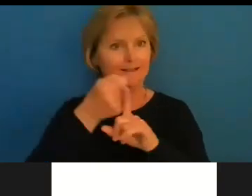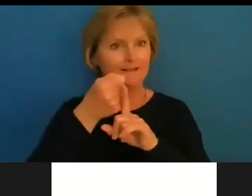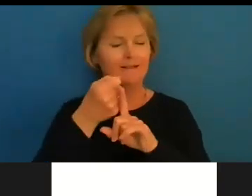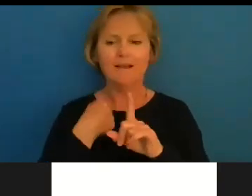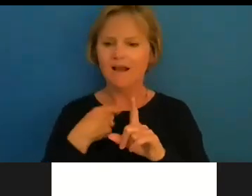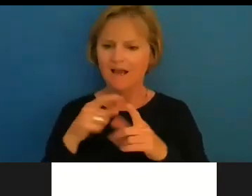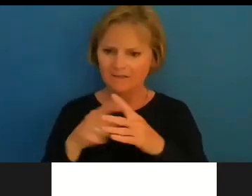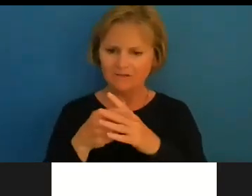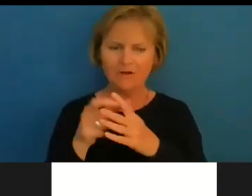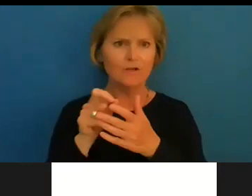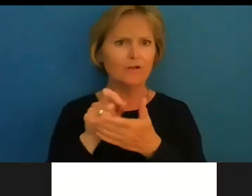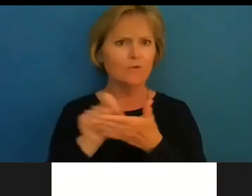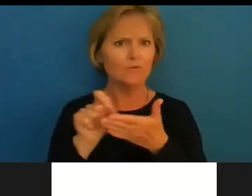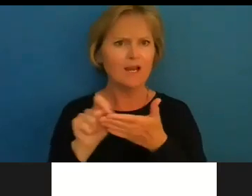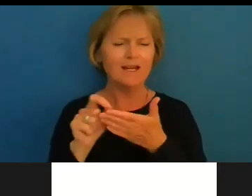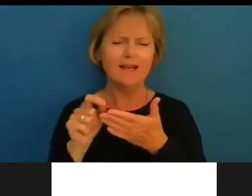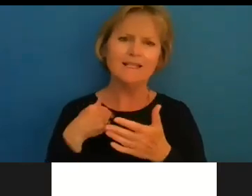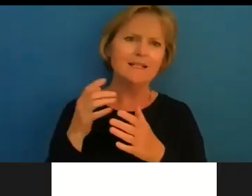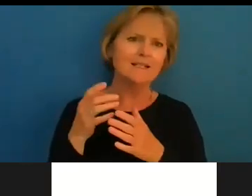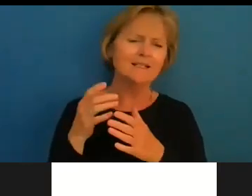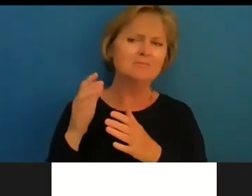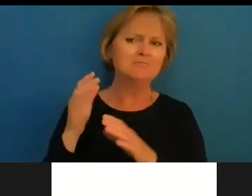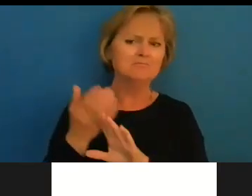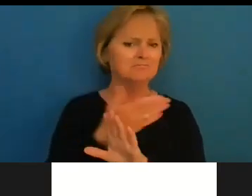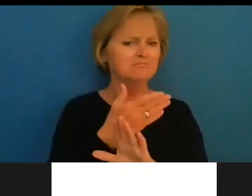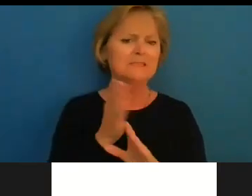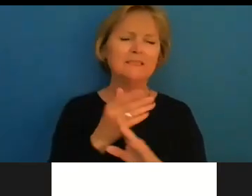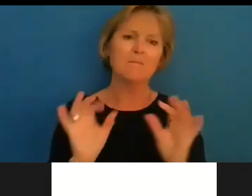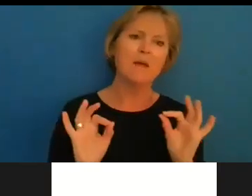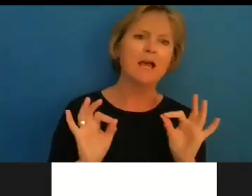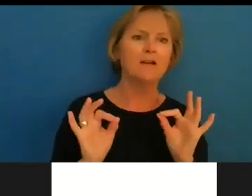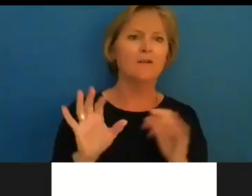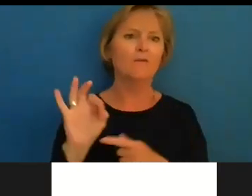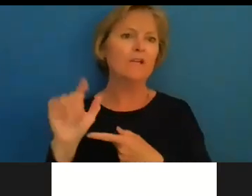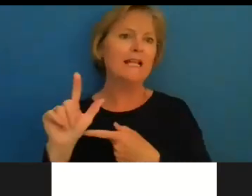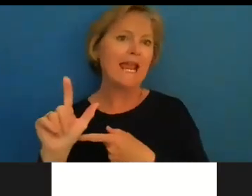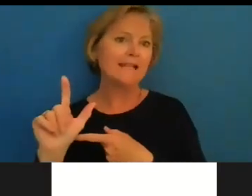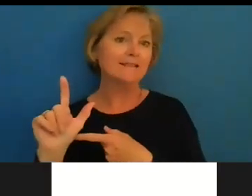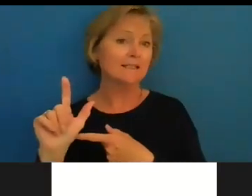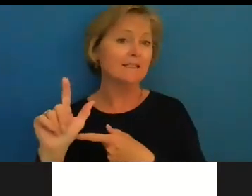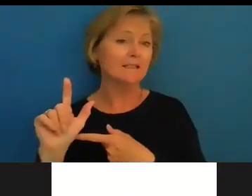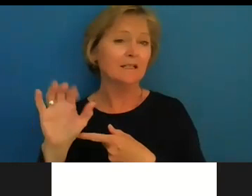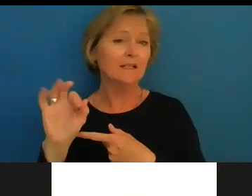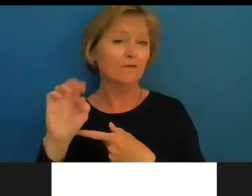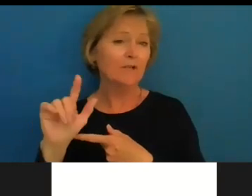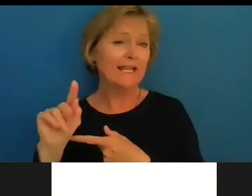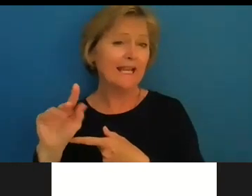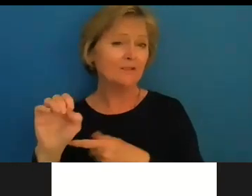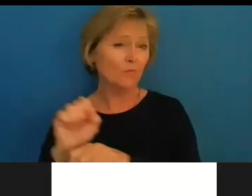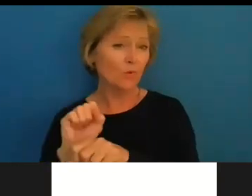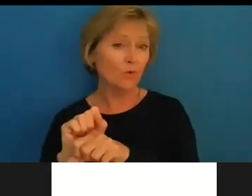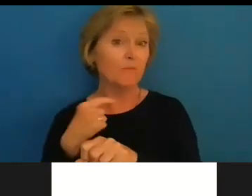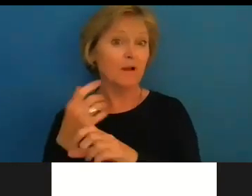I had done some very minor freelancing prior to that, but got my first piece that got a